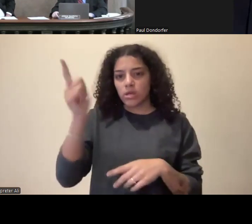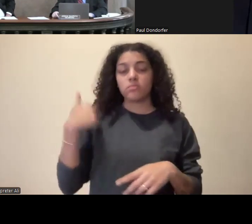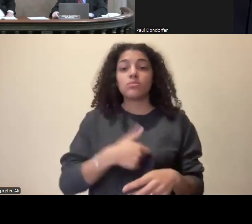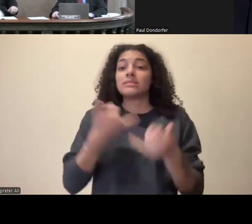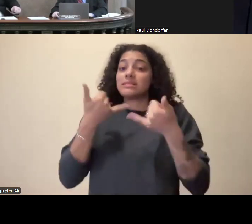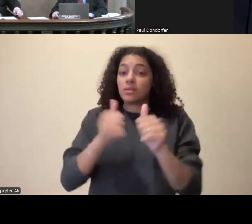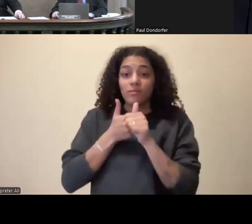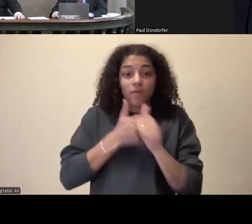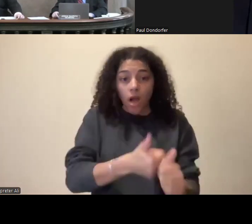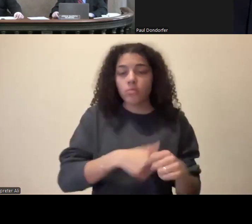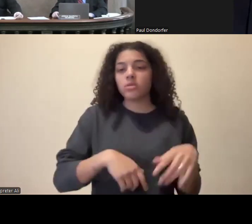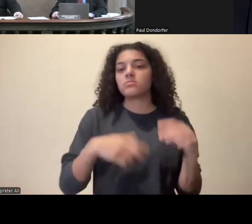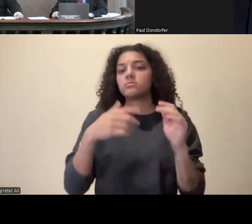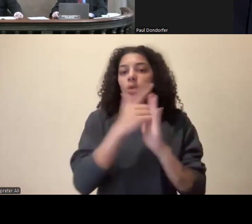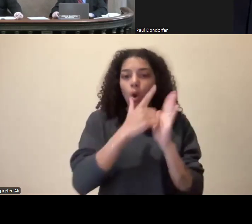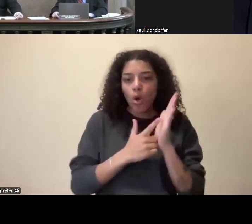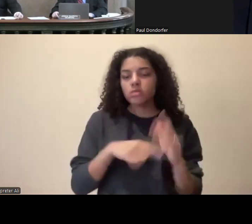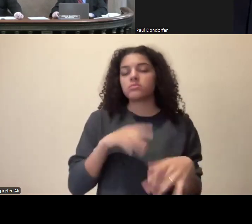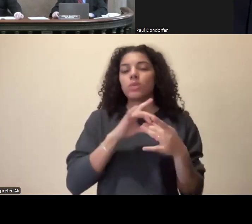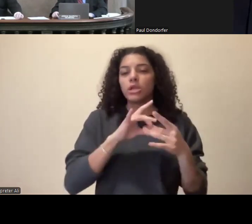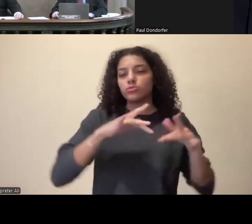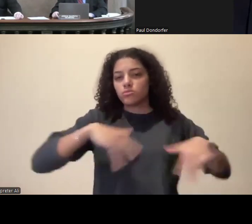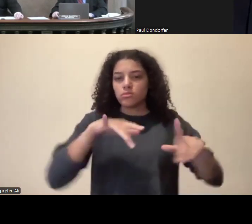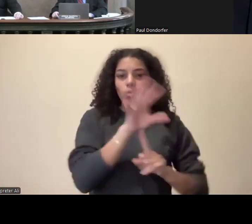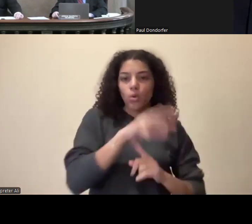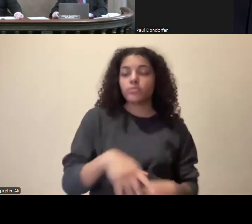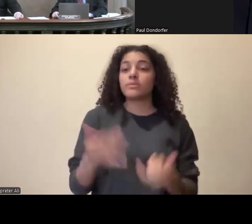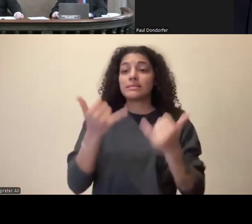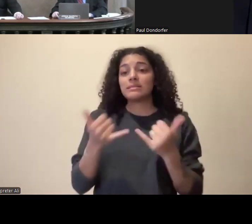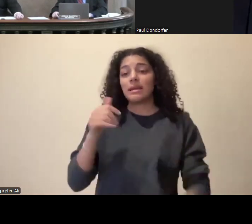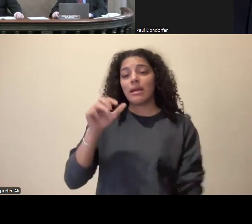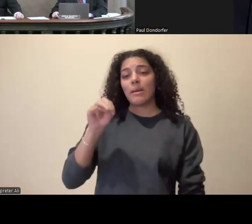meetings law So with that being said the May 13 2025 meeting of the Monroe County